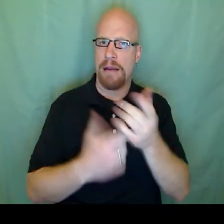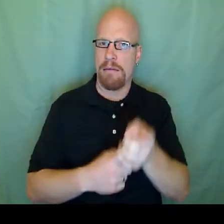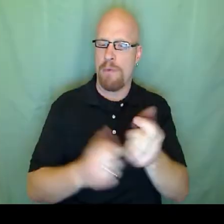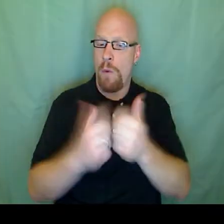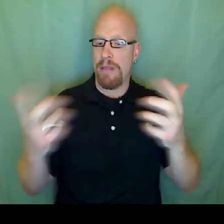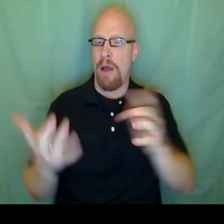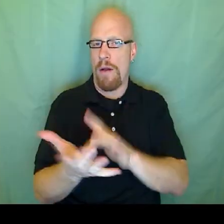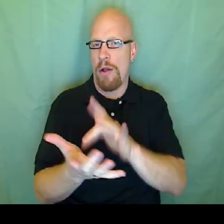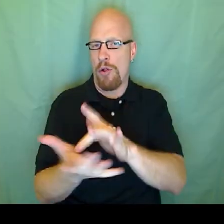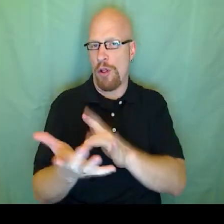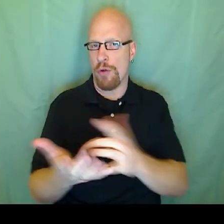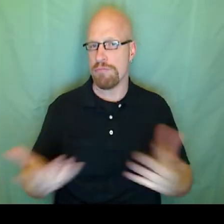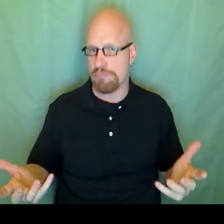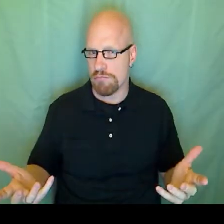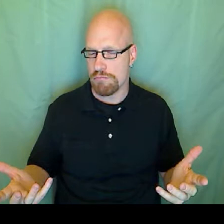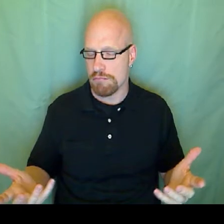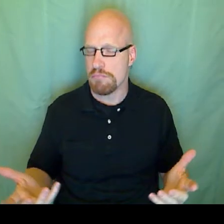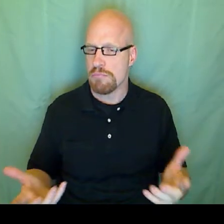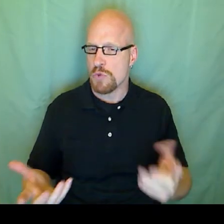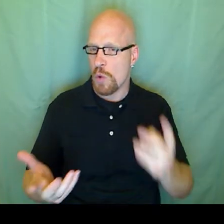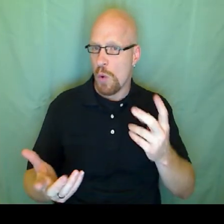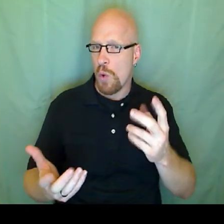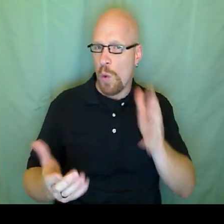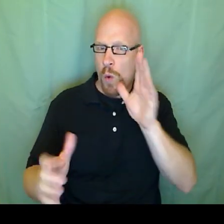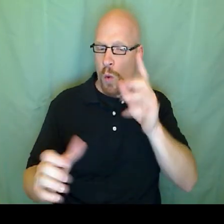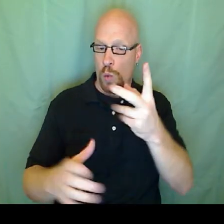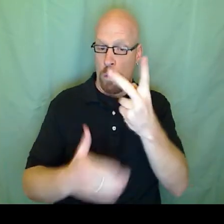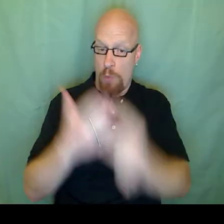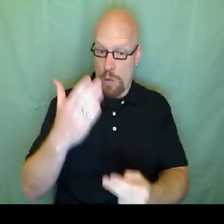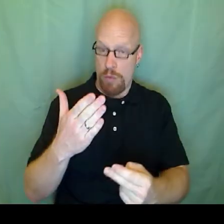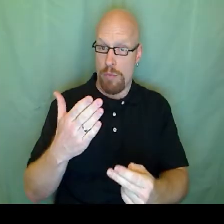I can graph the line by hand without using a calculator.